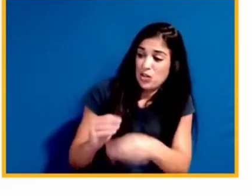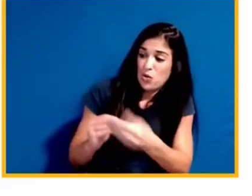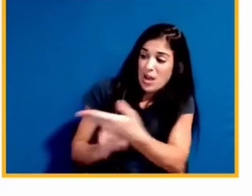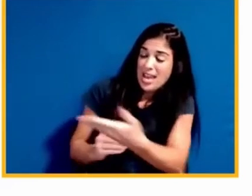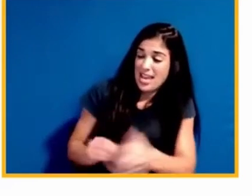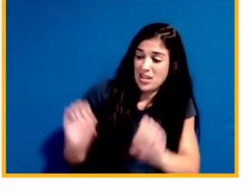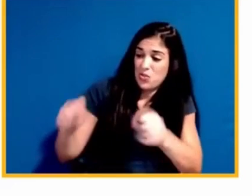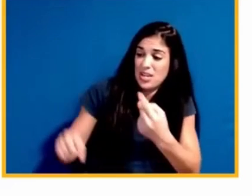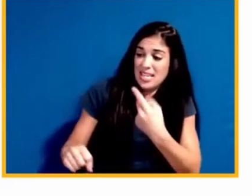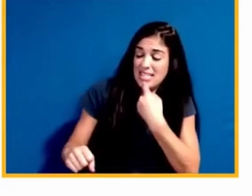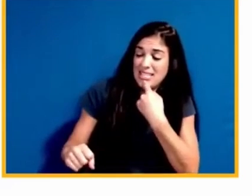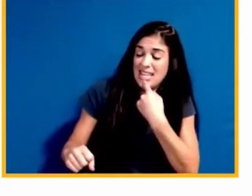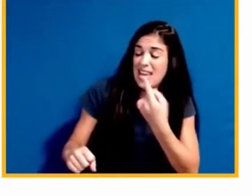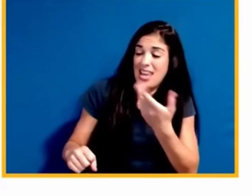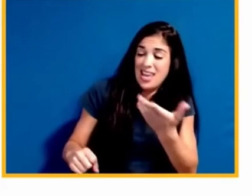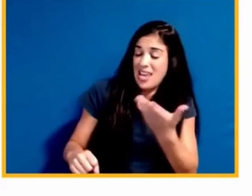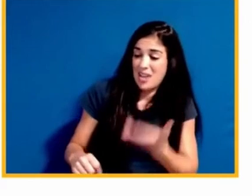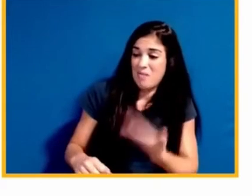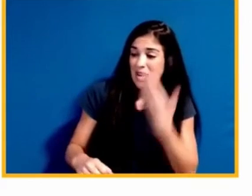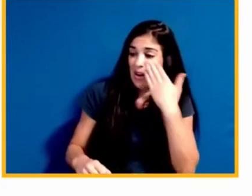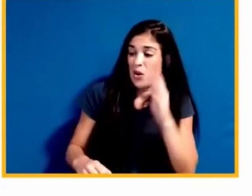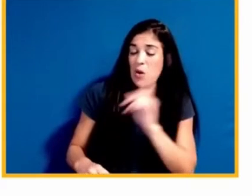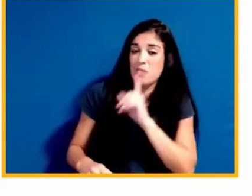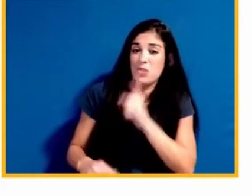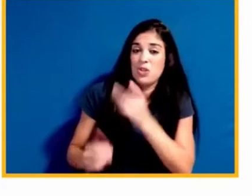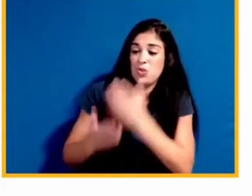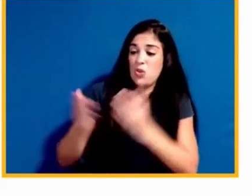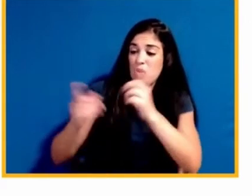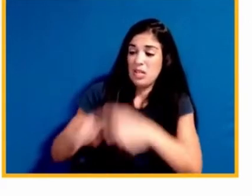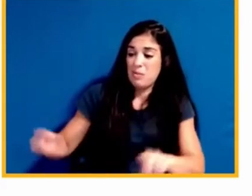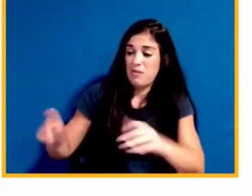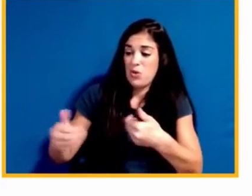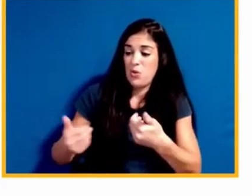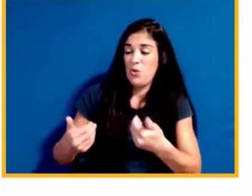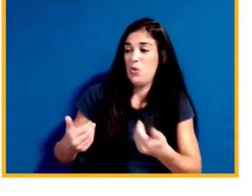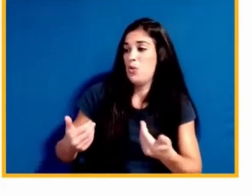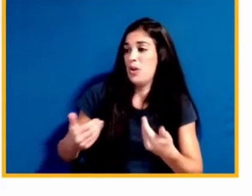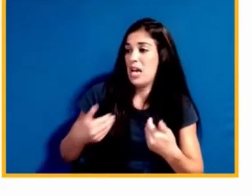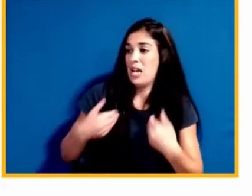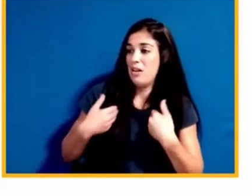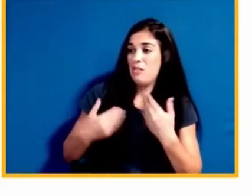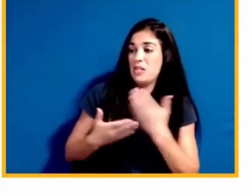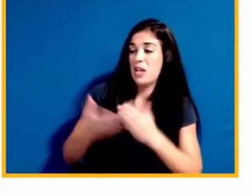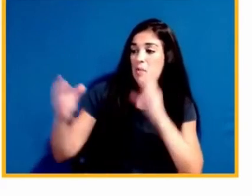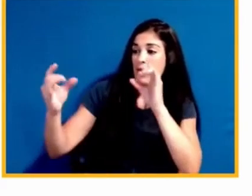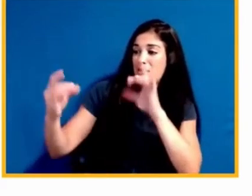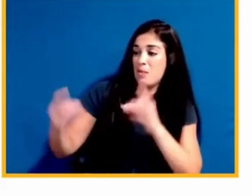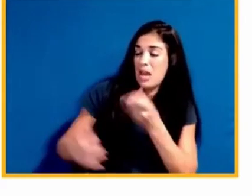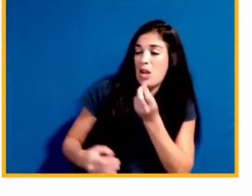on top of all of that? I mean I'm sure some of you out there have at least some overall feedback or just want to